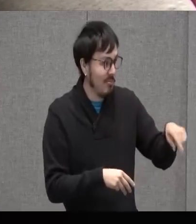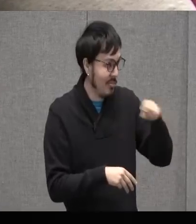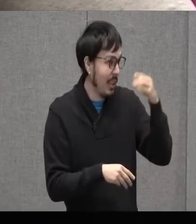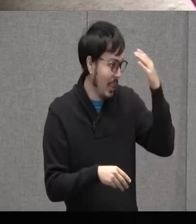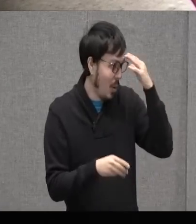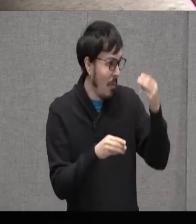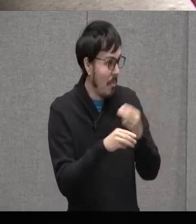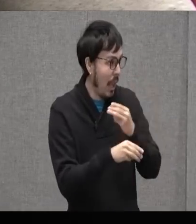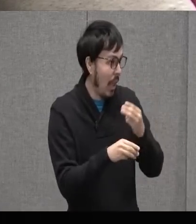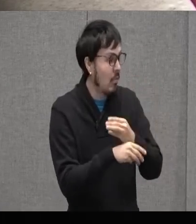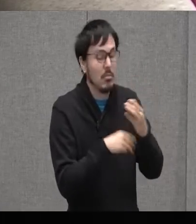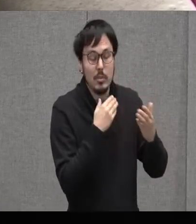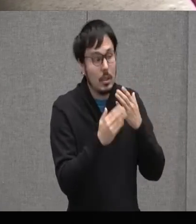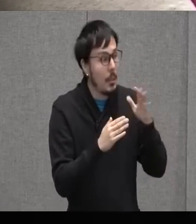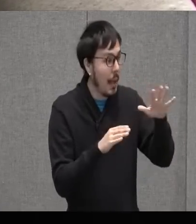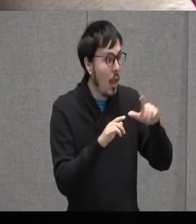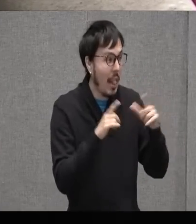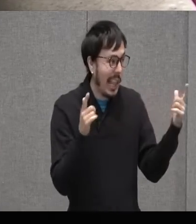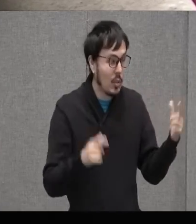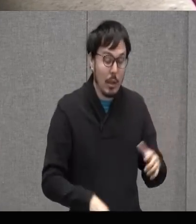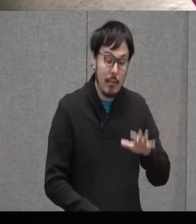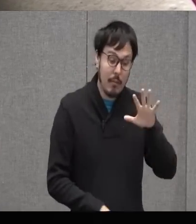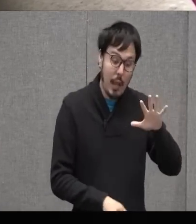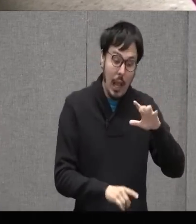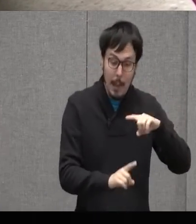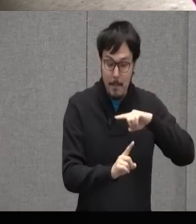Five plus 12 always equals 17.